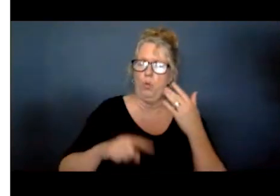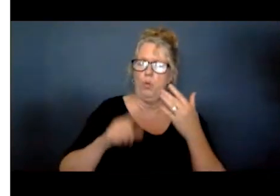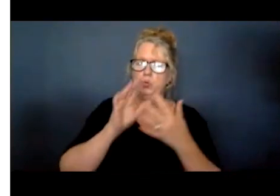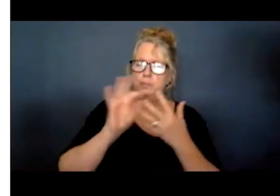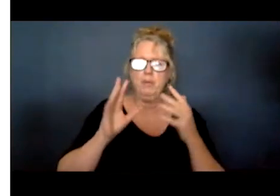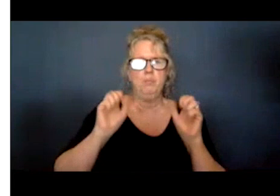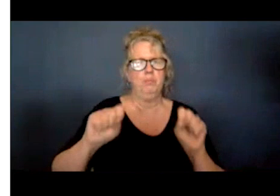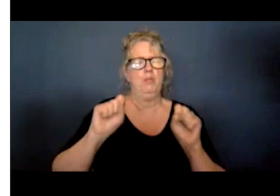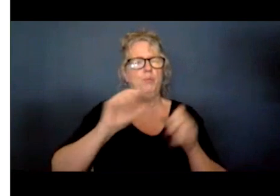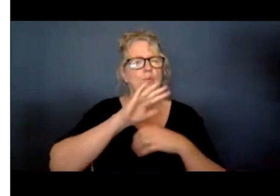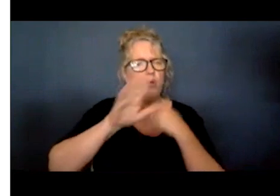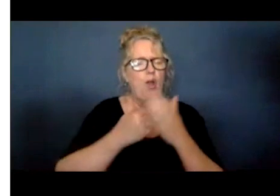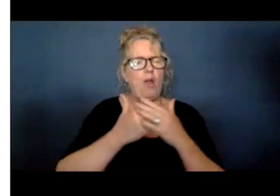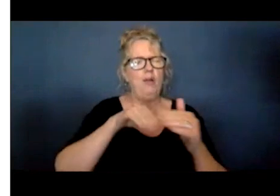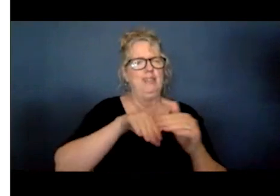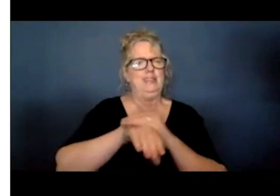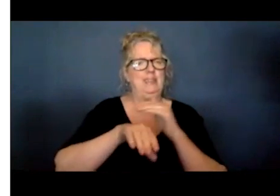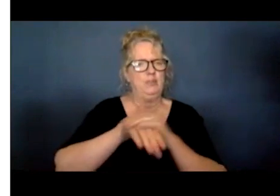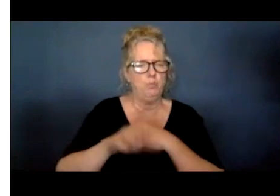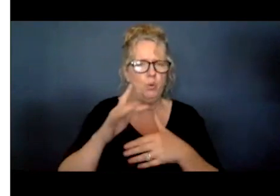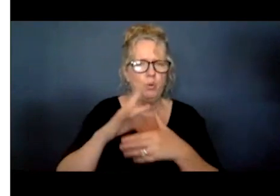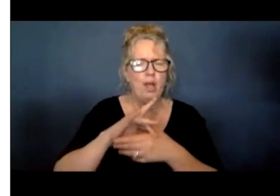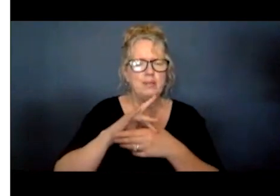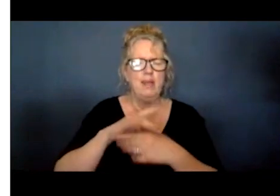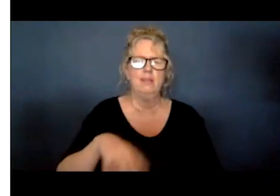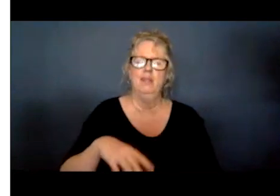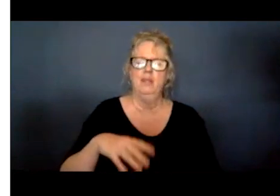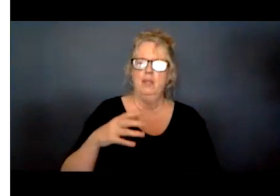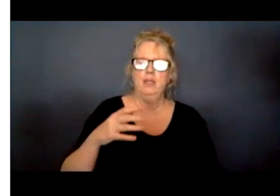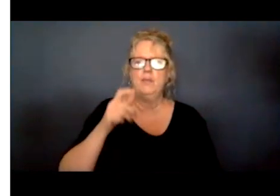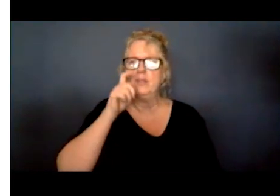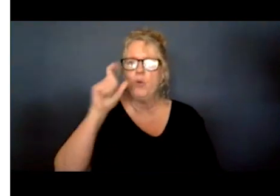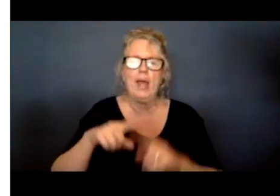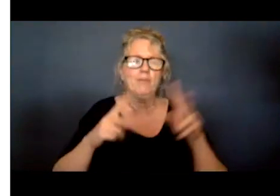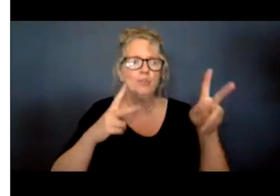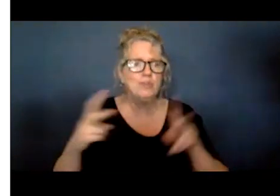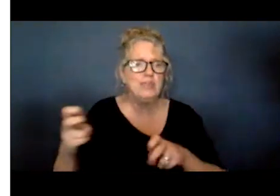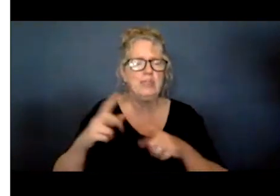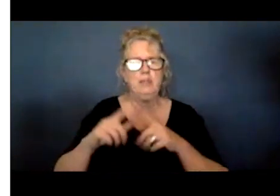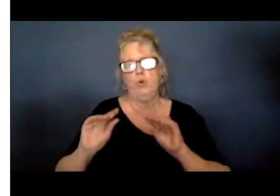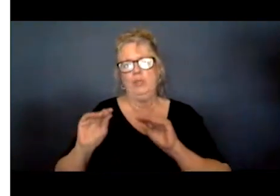to create accessible content by default, without needing to download or install separate assistive